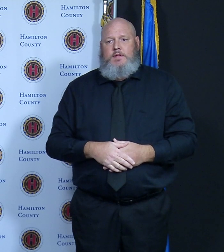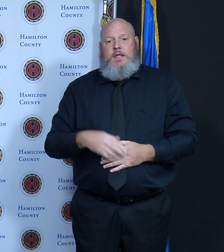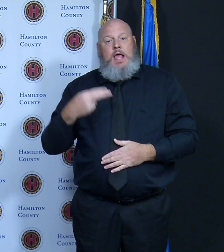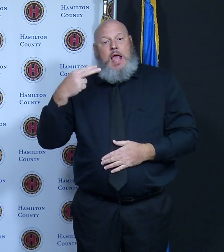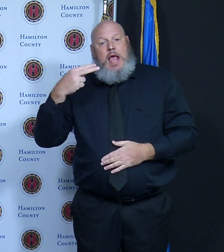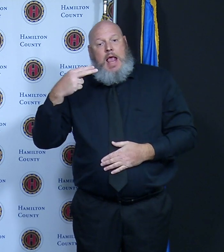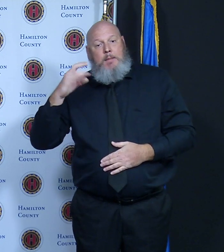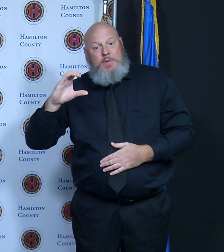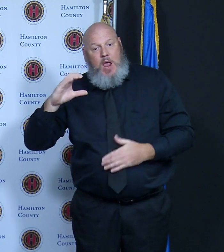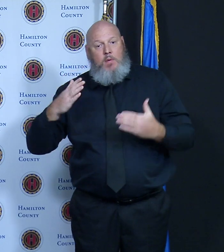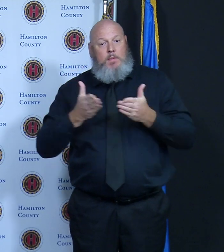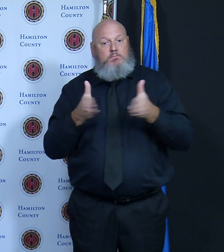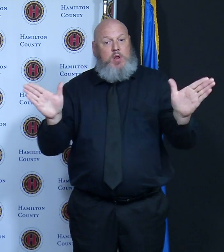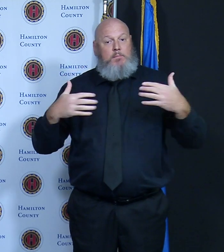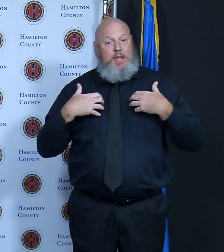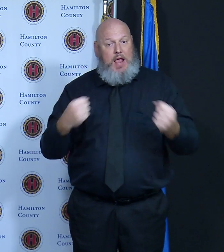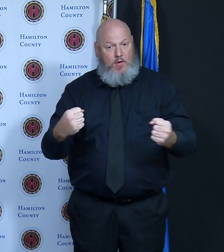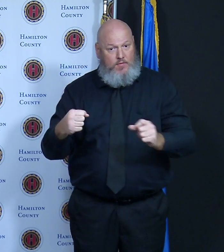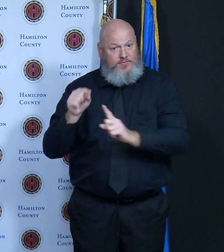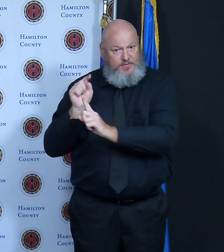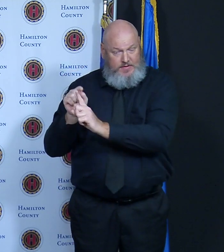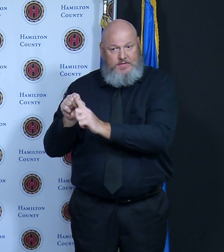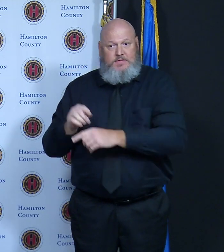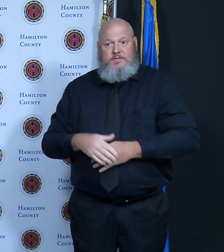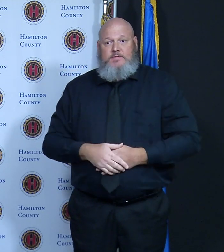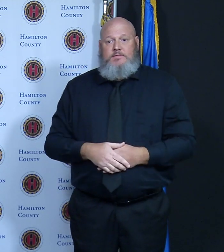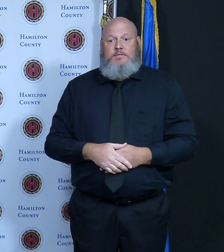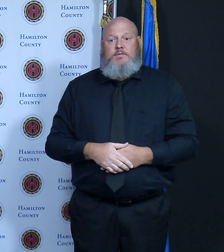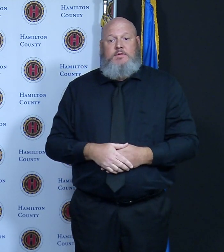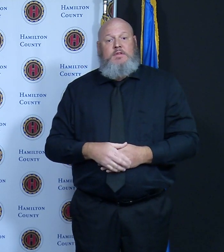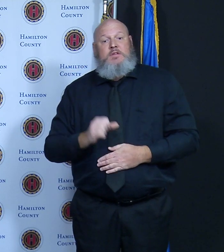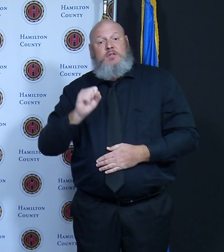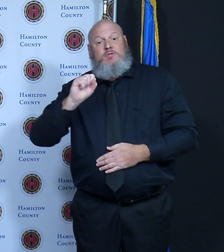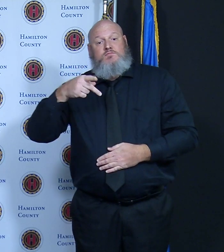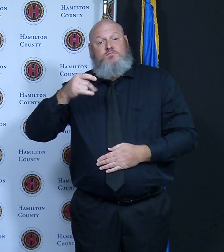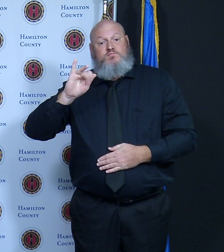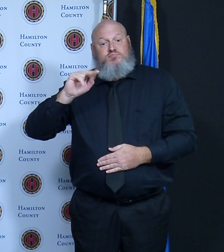also working with our state and federal government partners the entire system